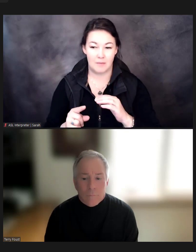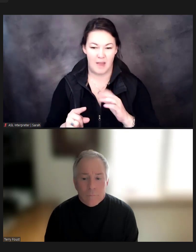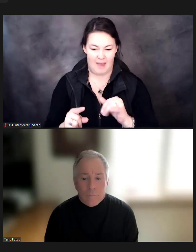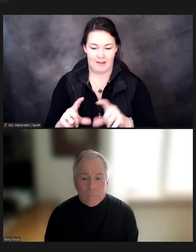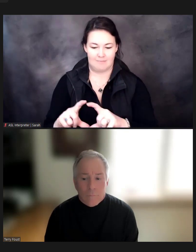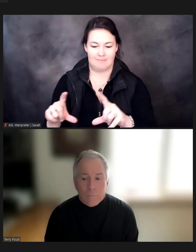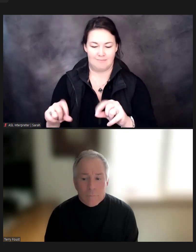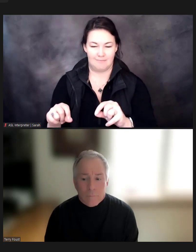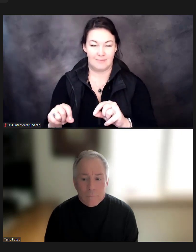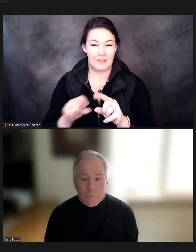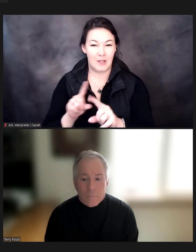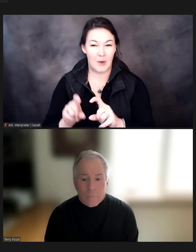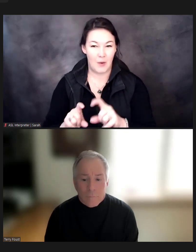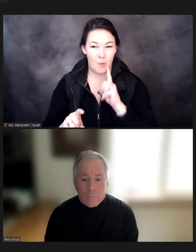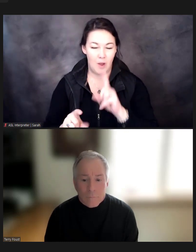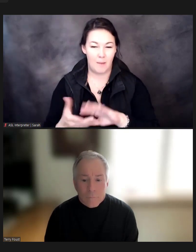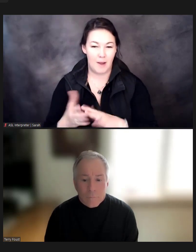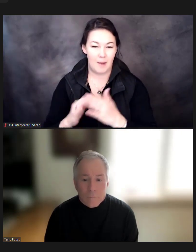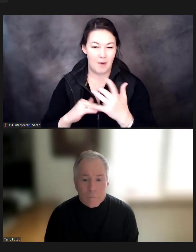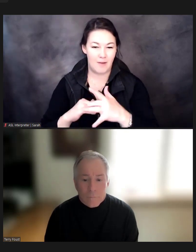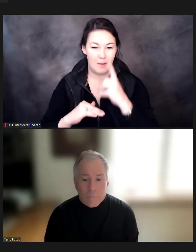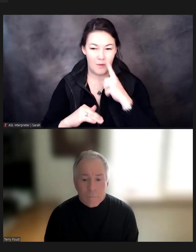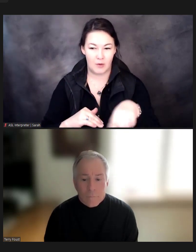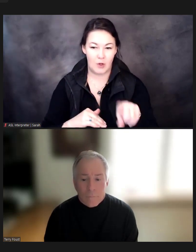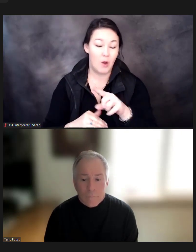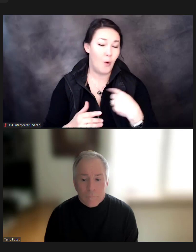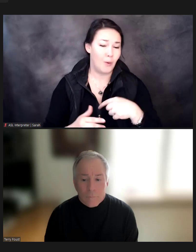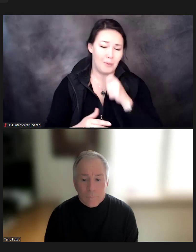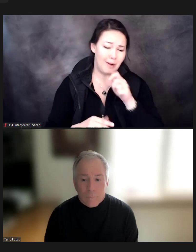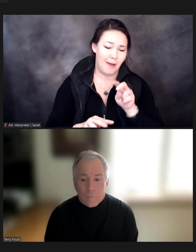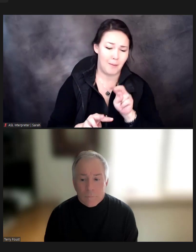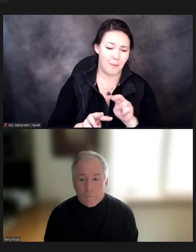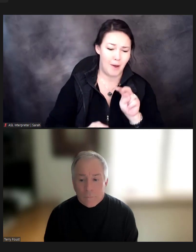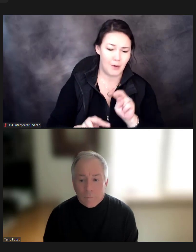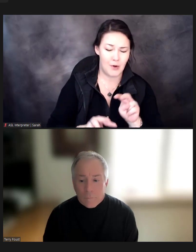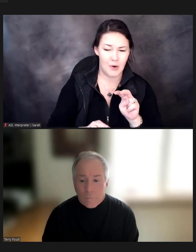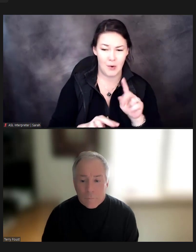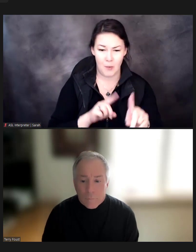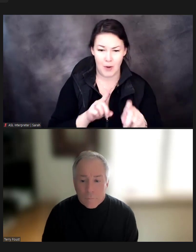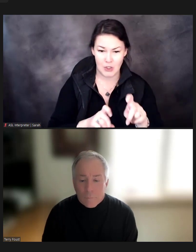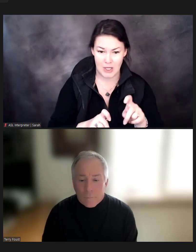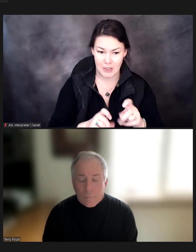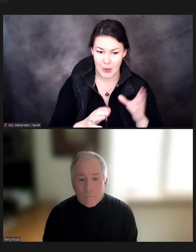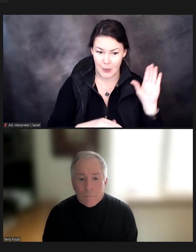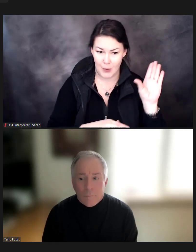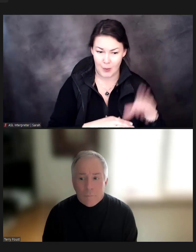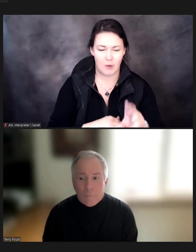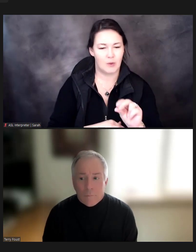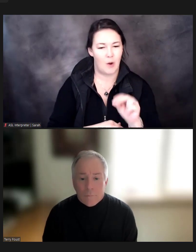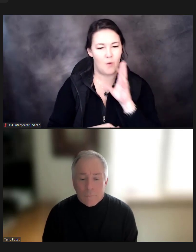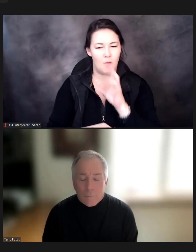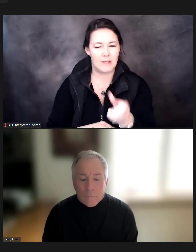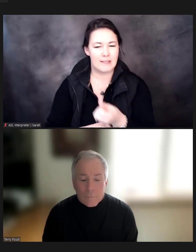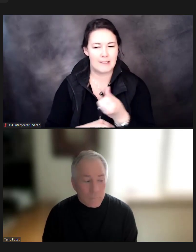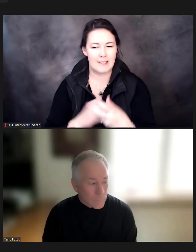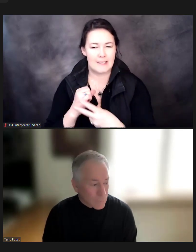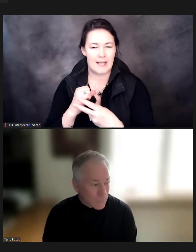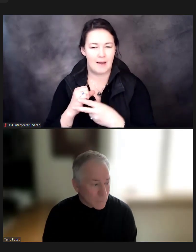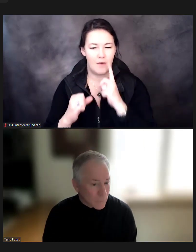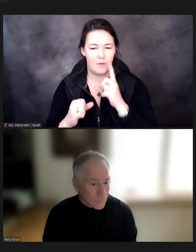We won't be monitoring and interacting with questions throughout, we'll save them till the end and, hopefully, we'll